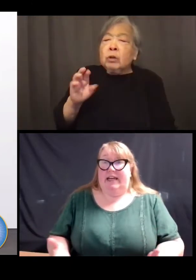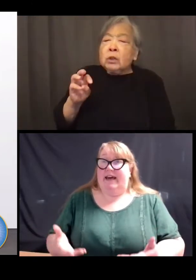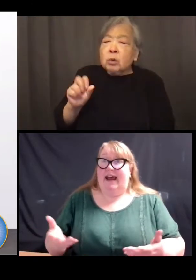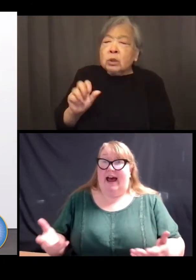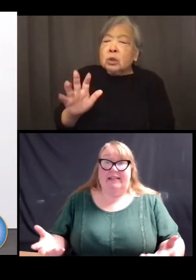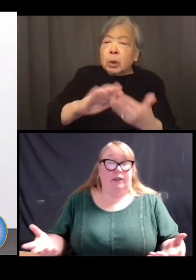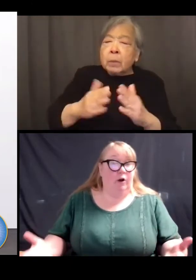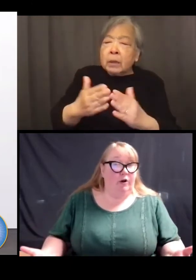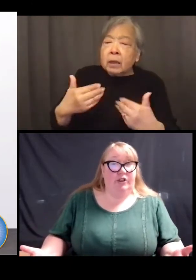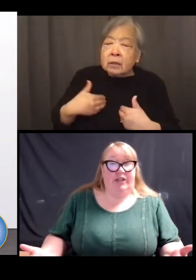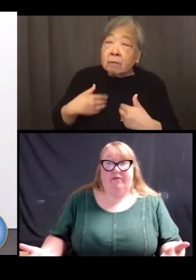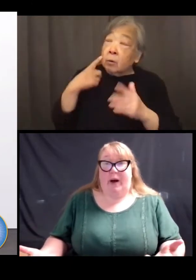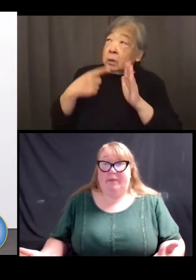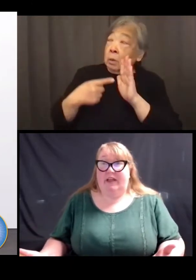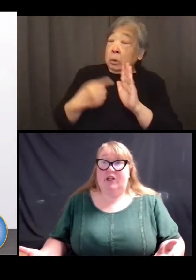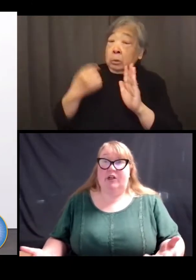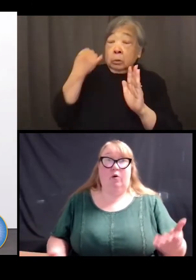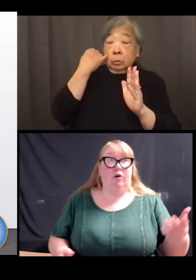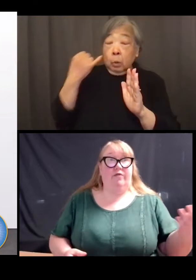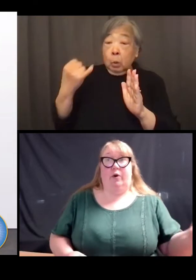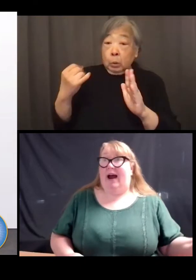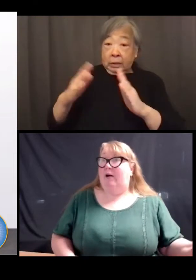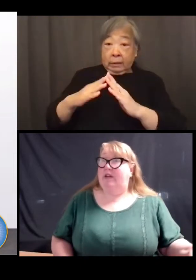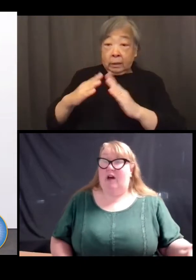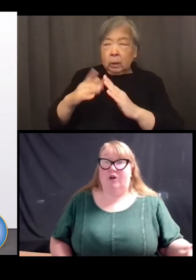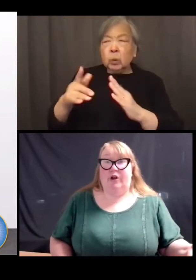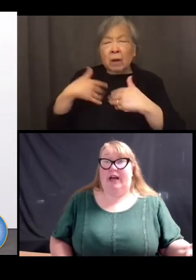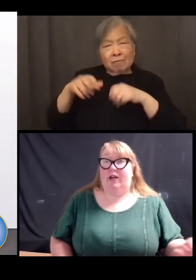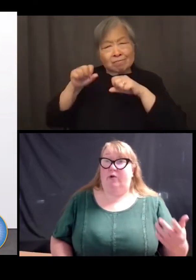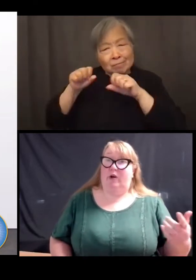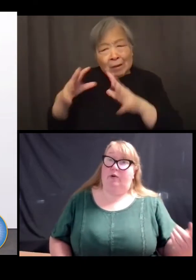that has a large deaf population or if you are out in the country and you are the only